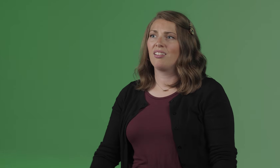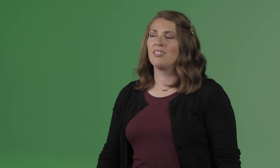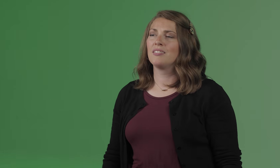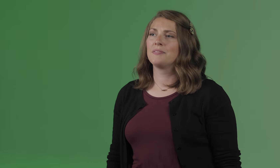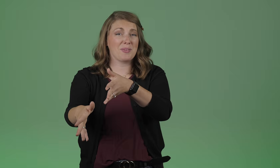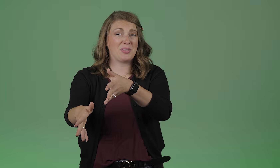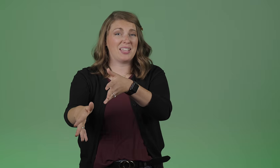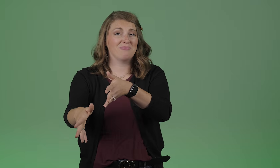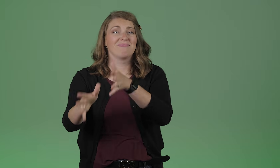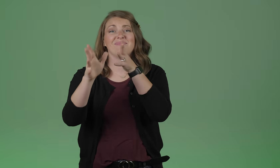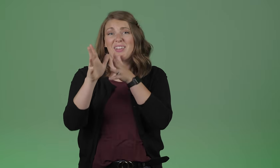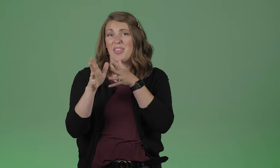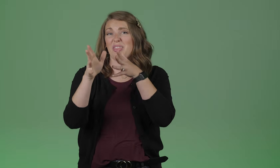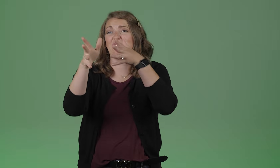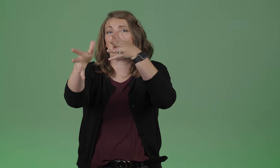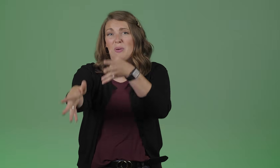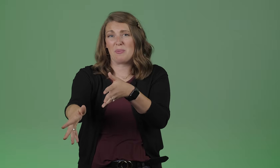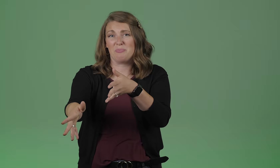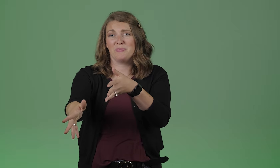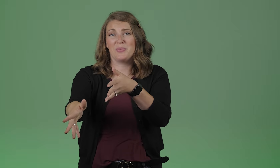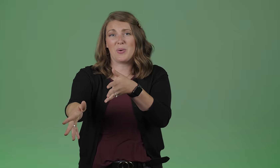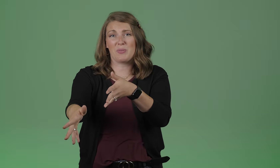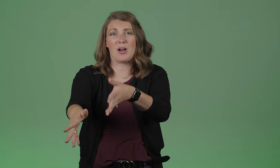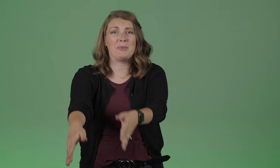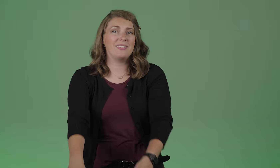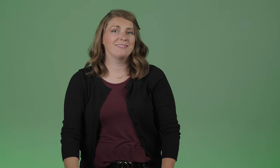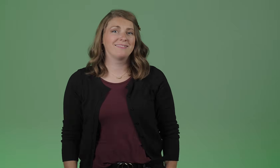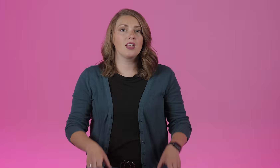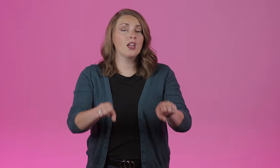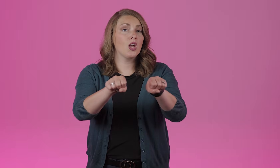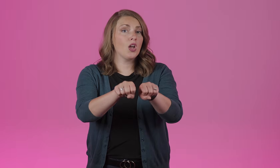or vomiting something. Throw up or vomit.